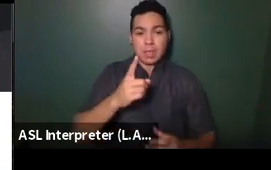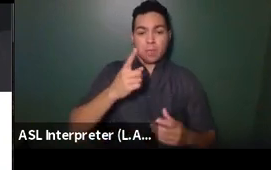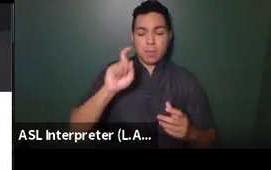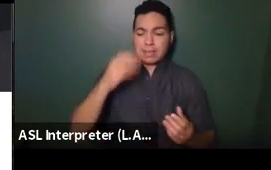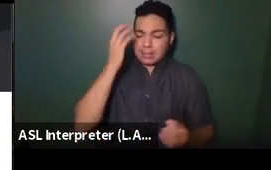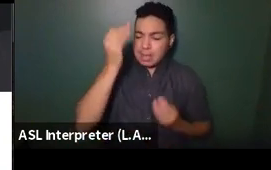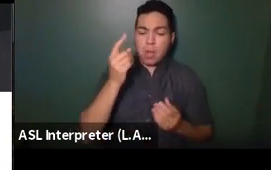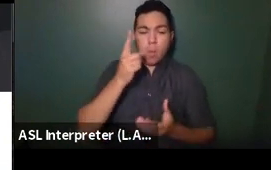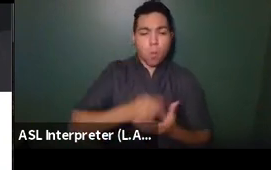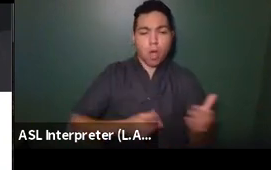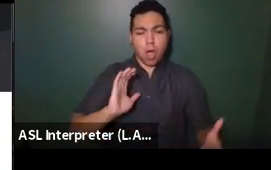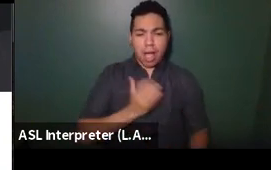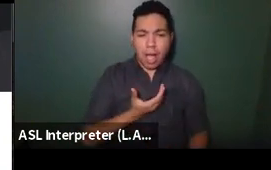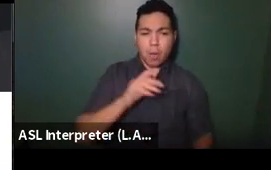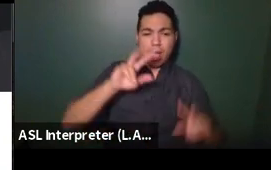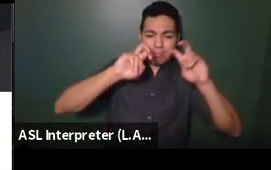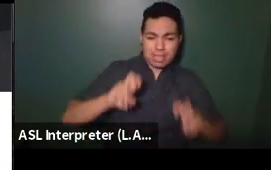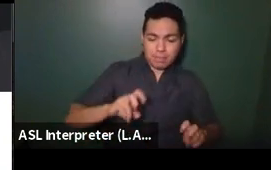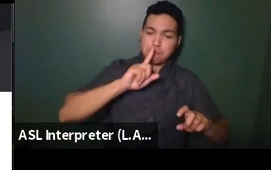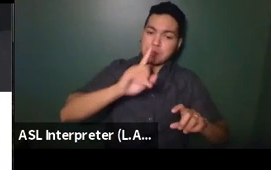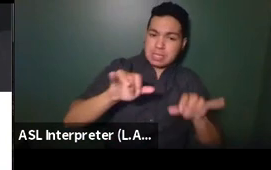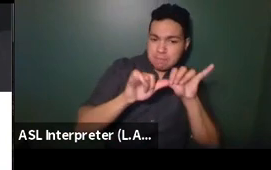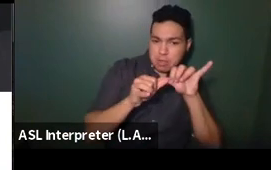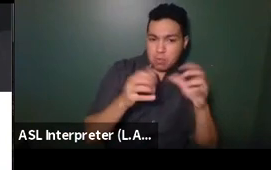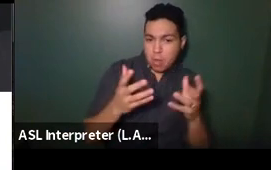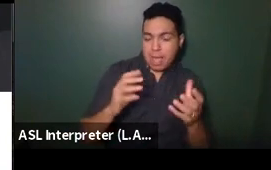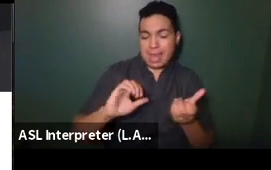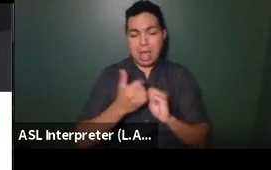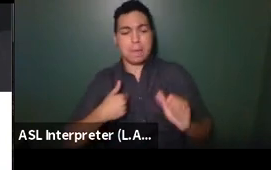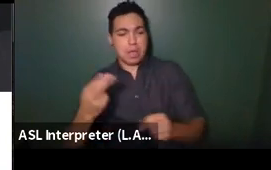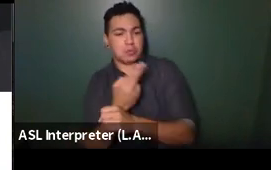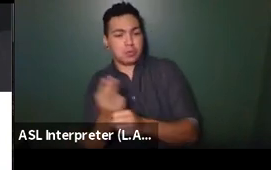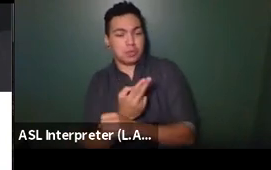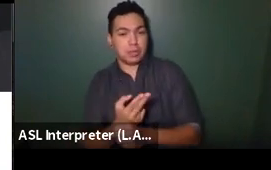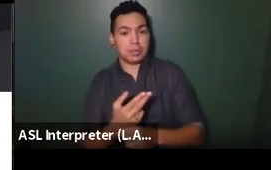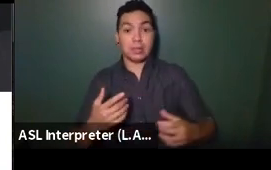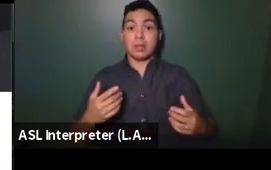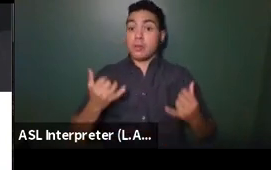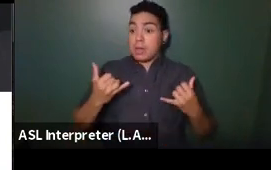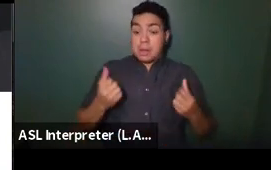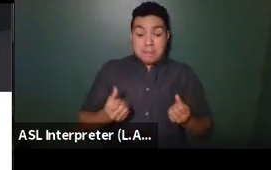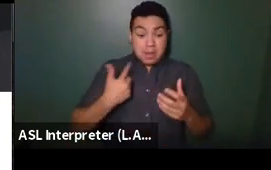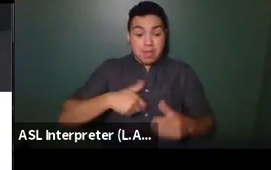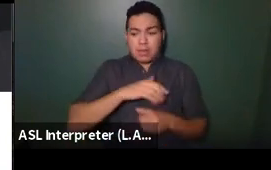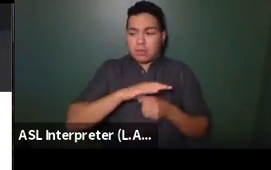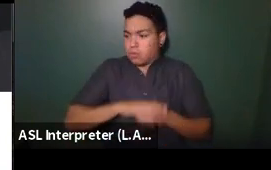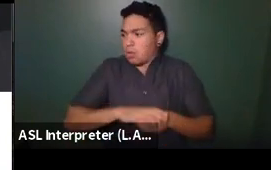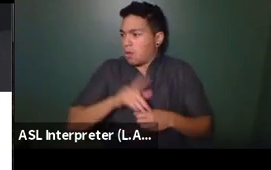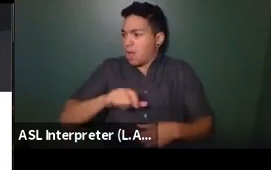Jeff Crawford: And how am I using this as an assessment. I know for many of us, we get stressed right now, I gotta make a quiz, I gotta do my grades.